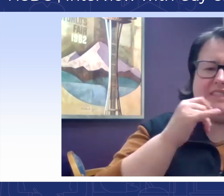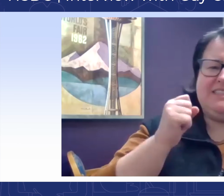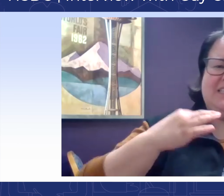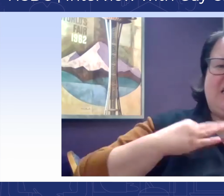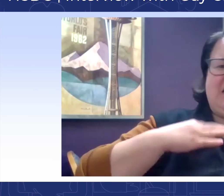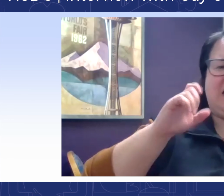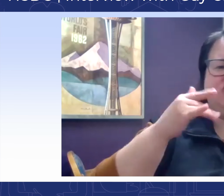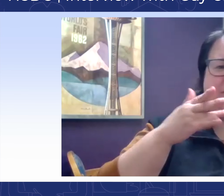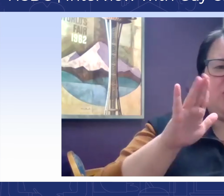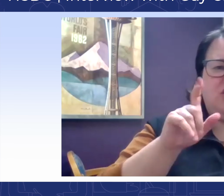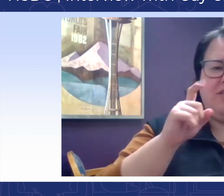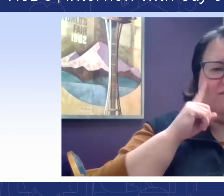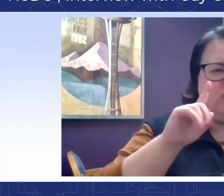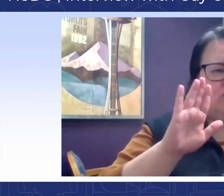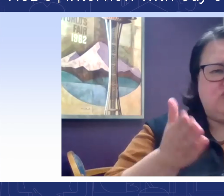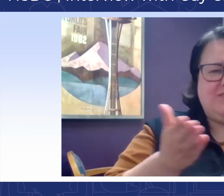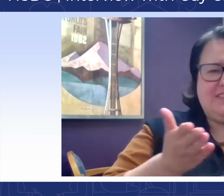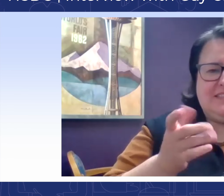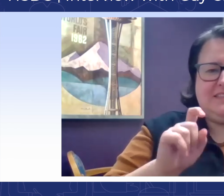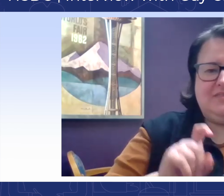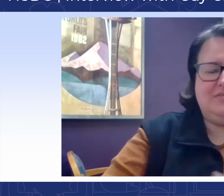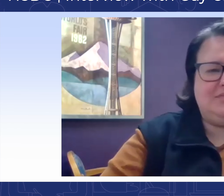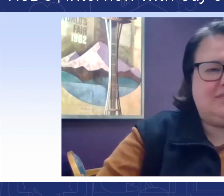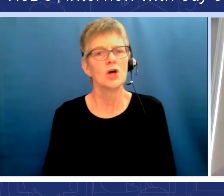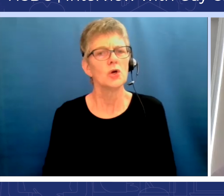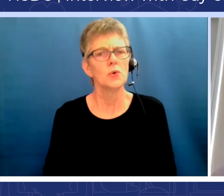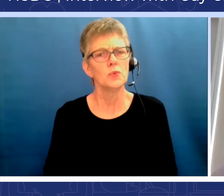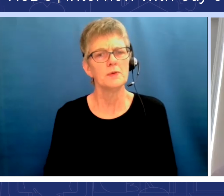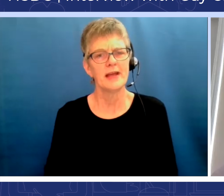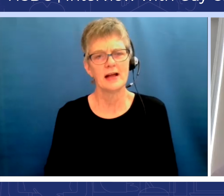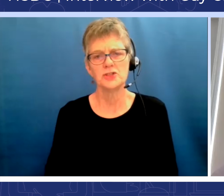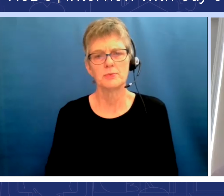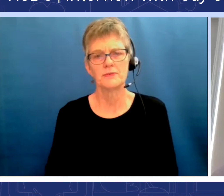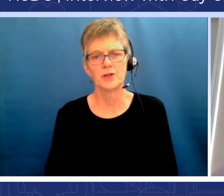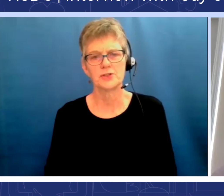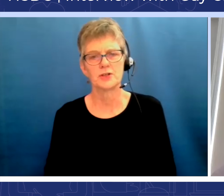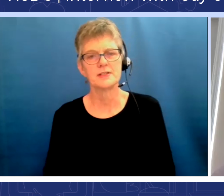Who would be eligible for your services?